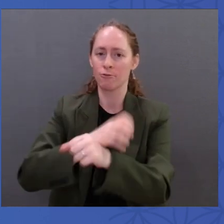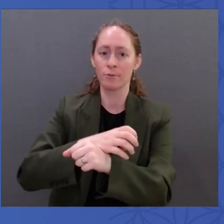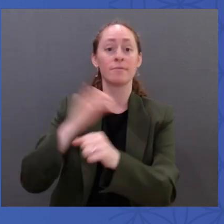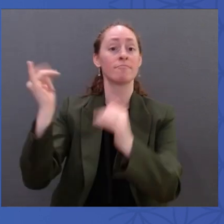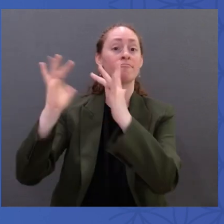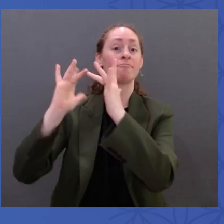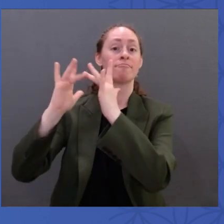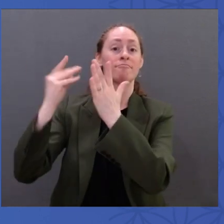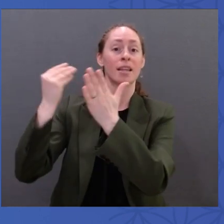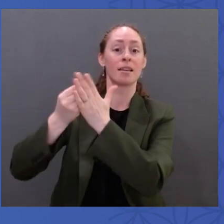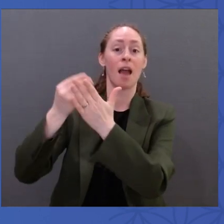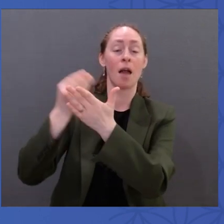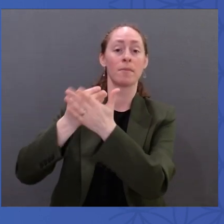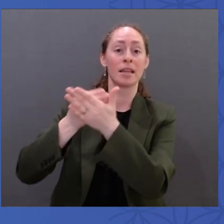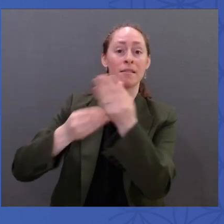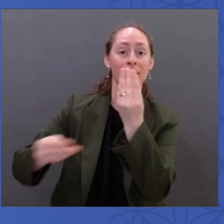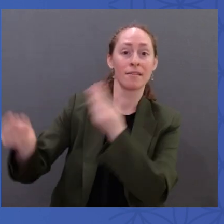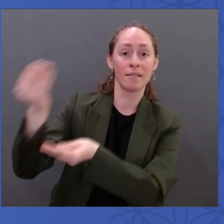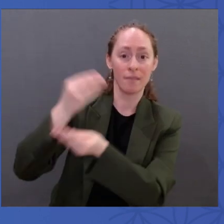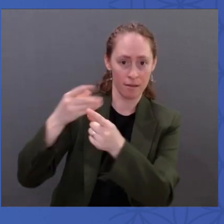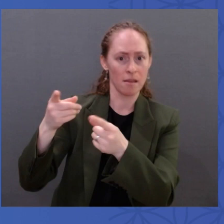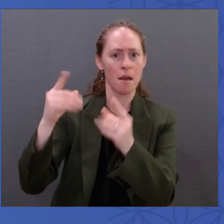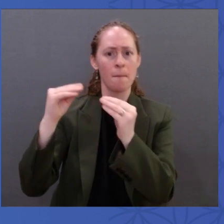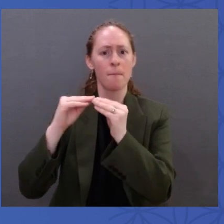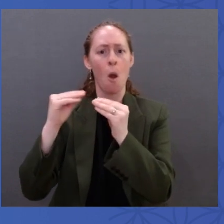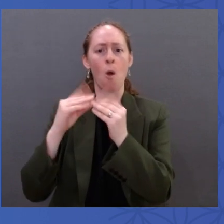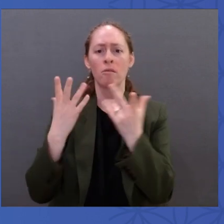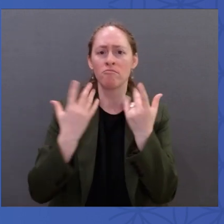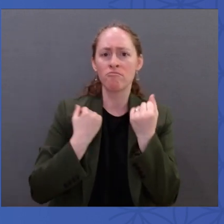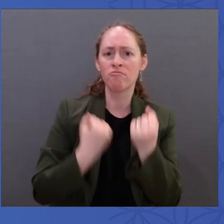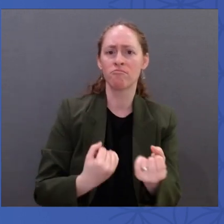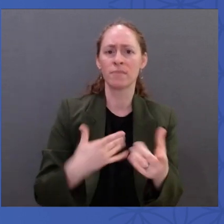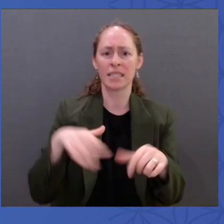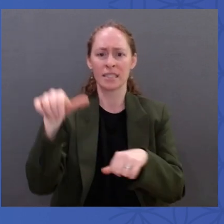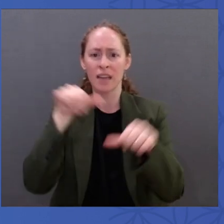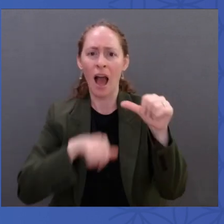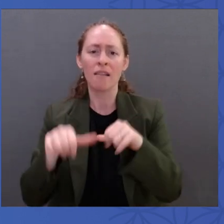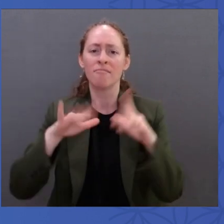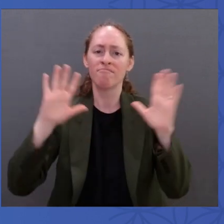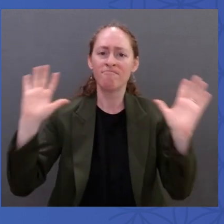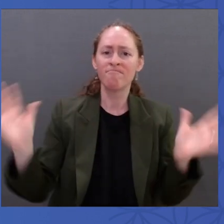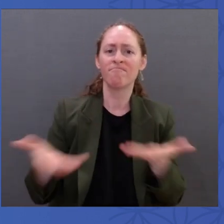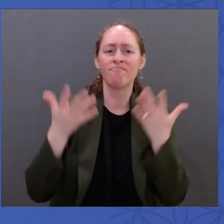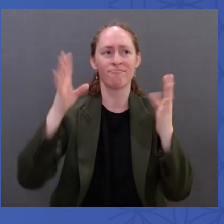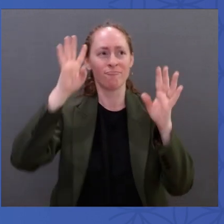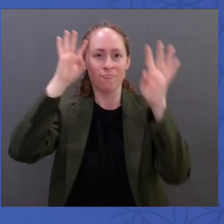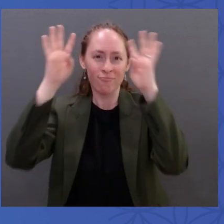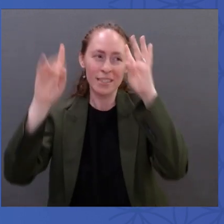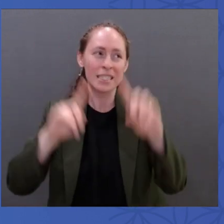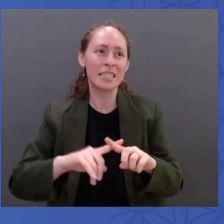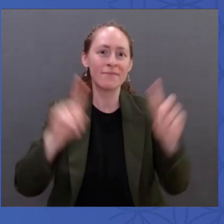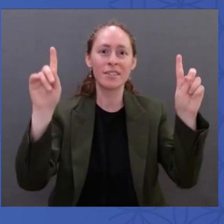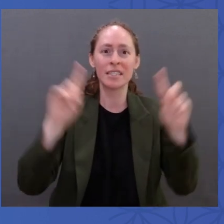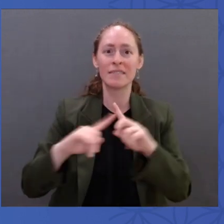of science, technology and innovation. We currently face a myriad of emerging challenges